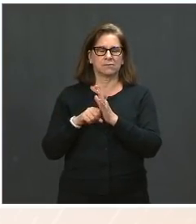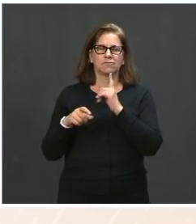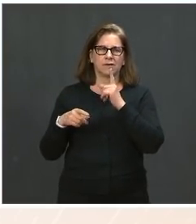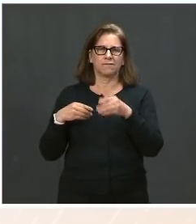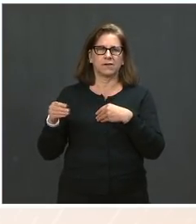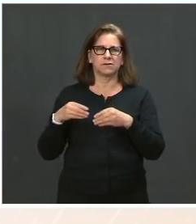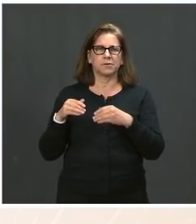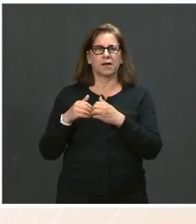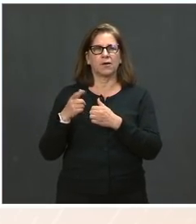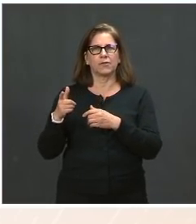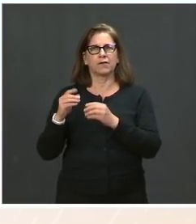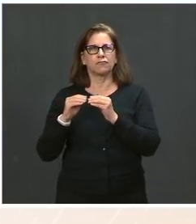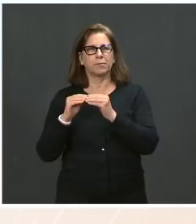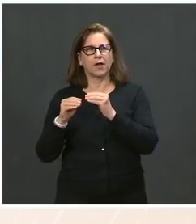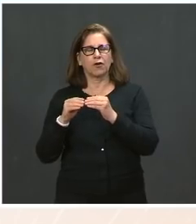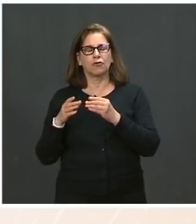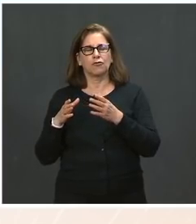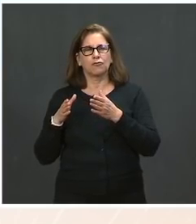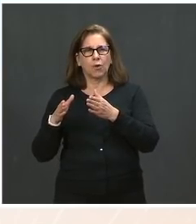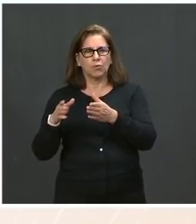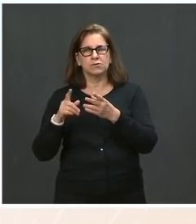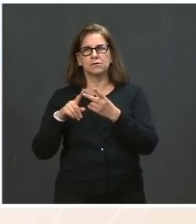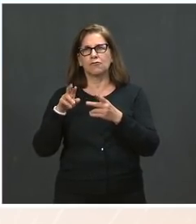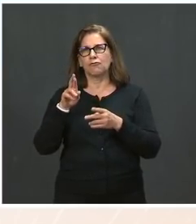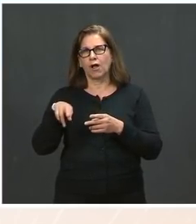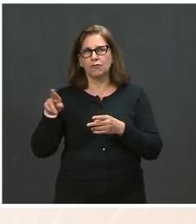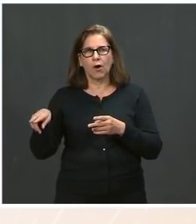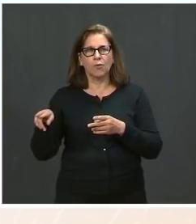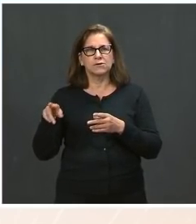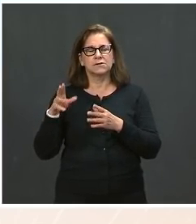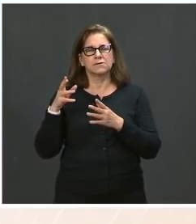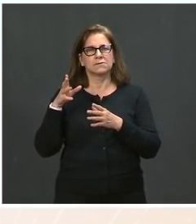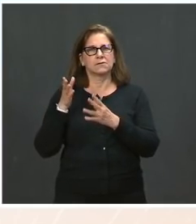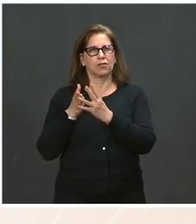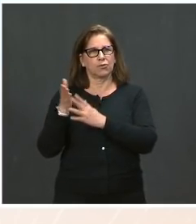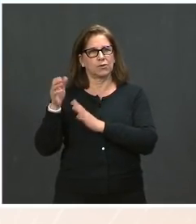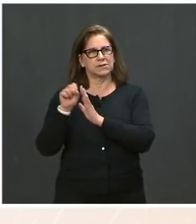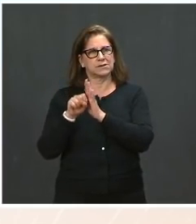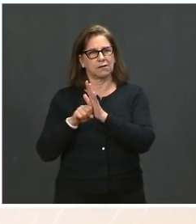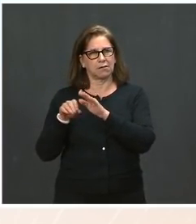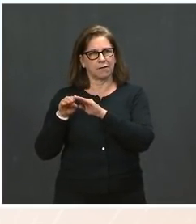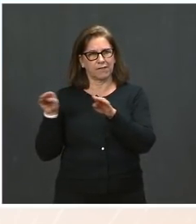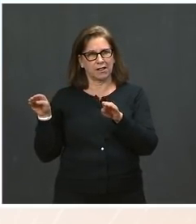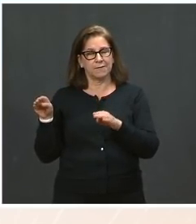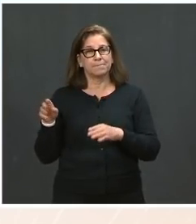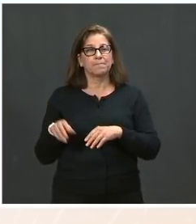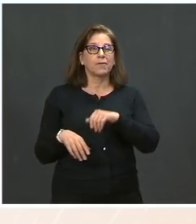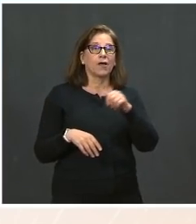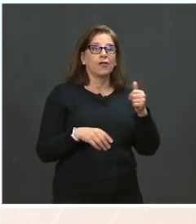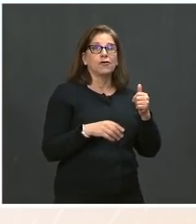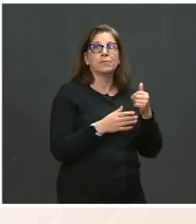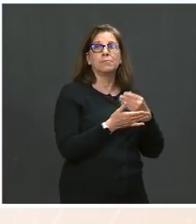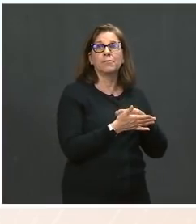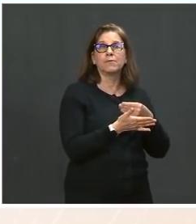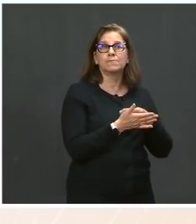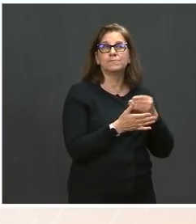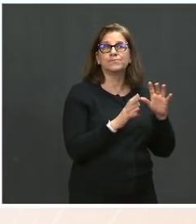you know, things that need to be repaired in their state. The other part -- type of funding is competitive grants, which -- those 10 bridges you talked about,